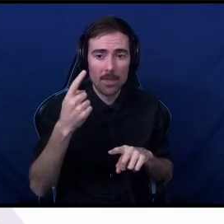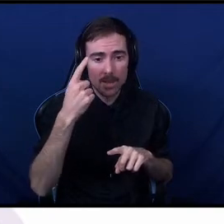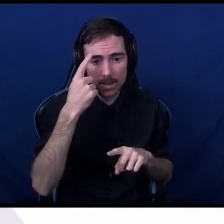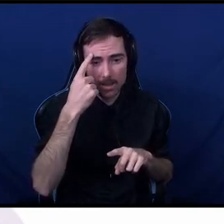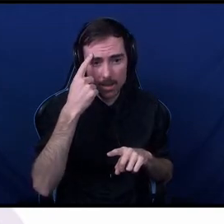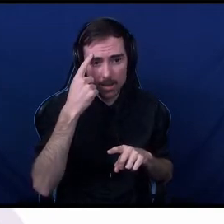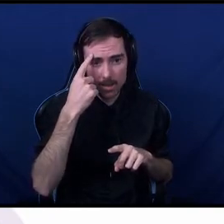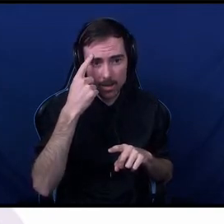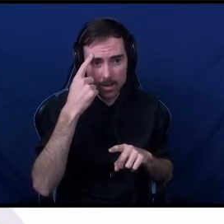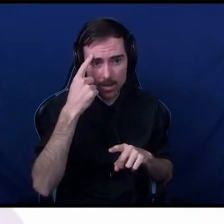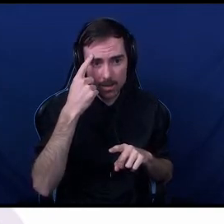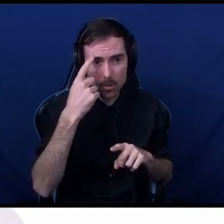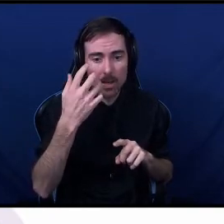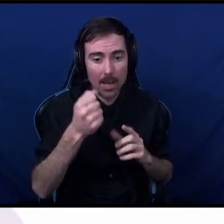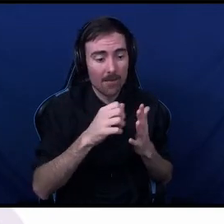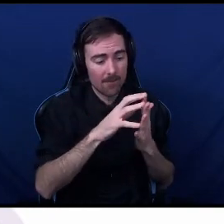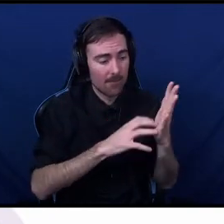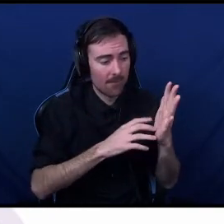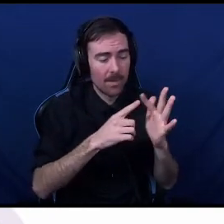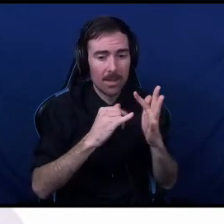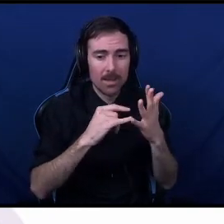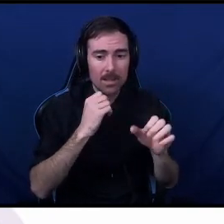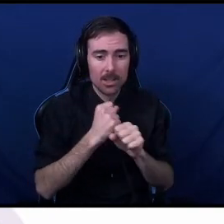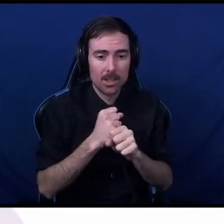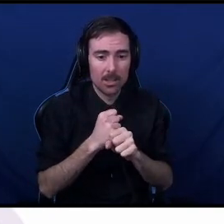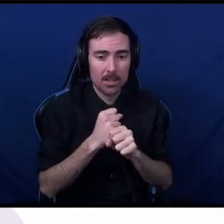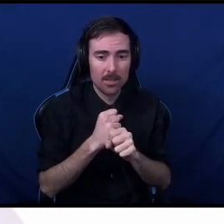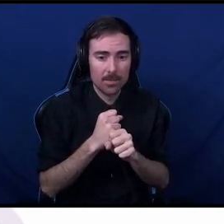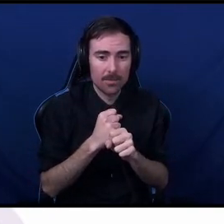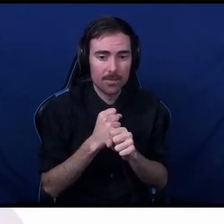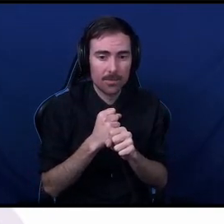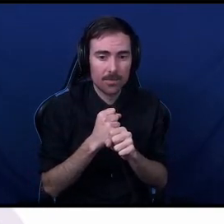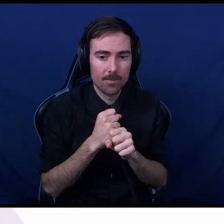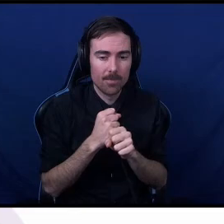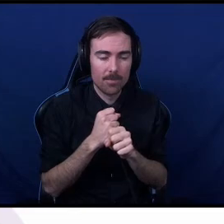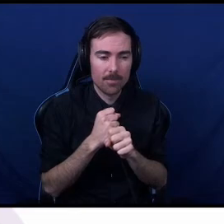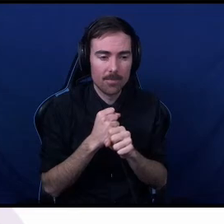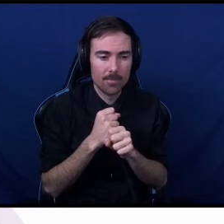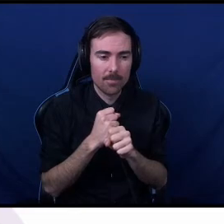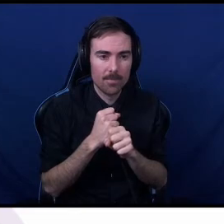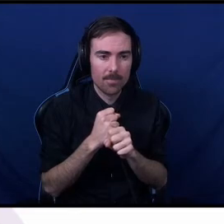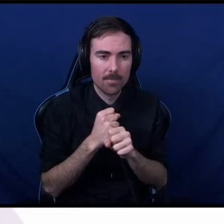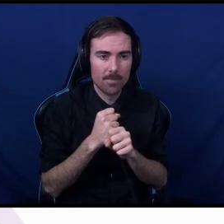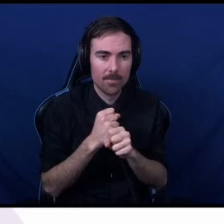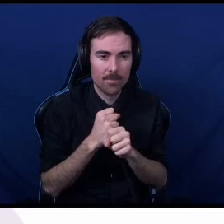ESG. Now. And while I know that there's the there certainly is a kind of